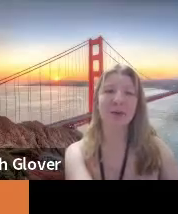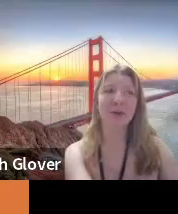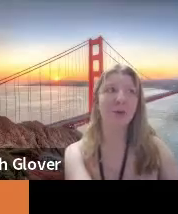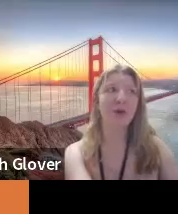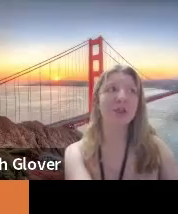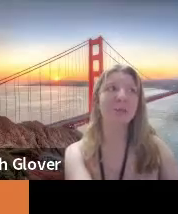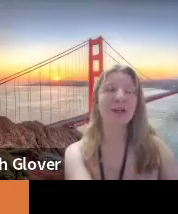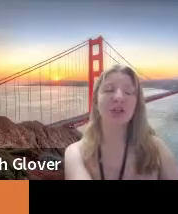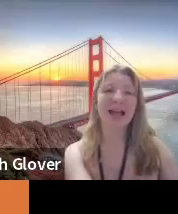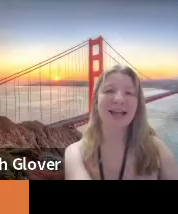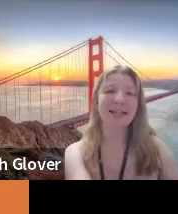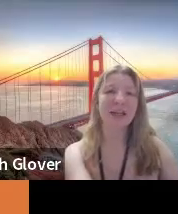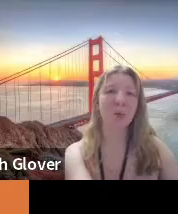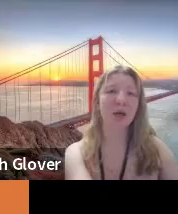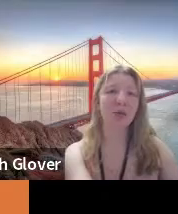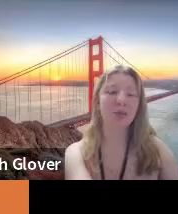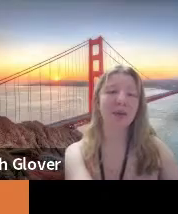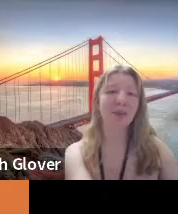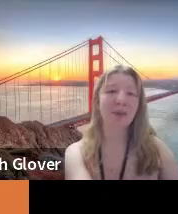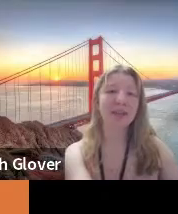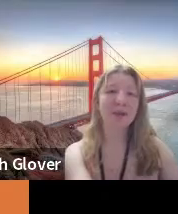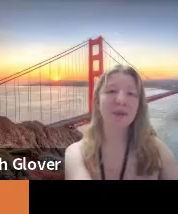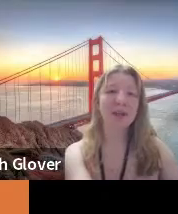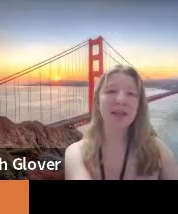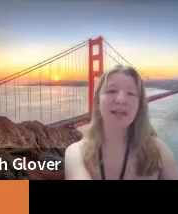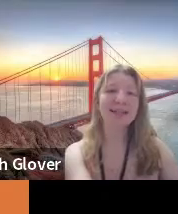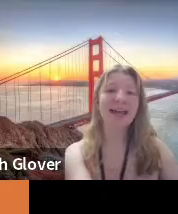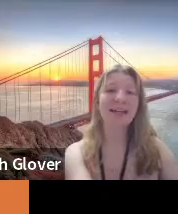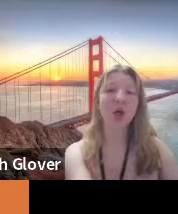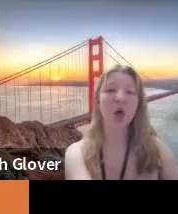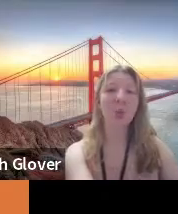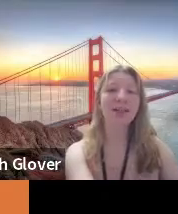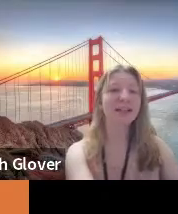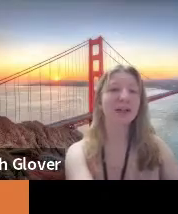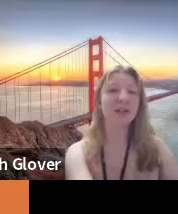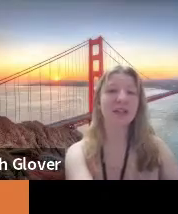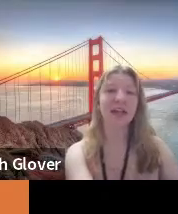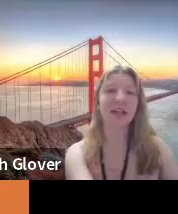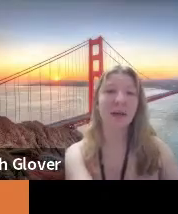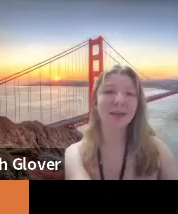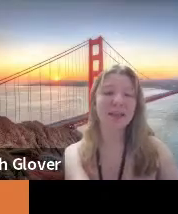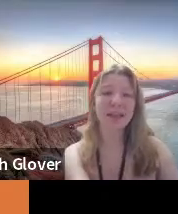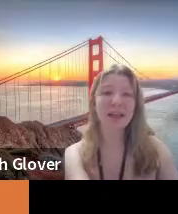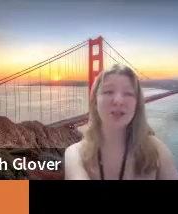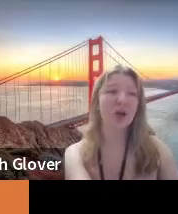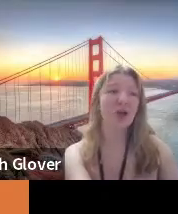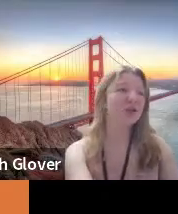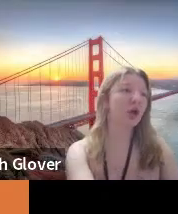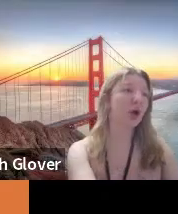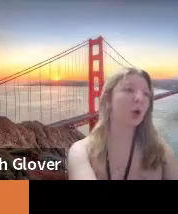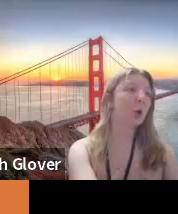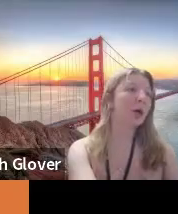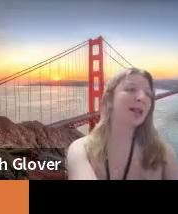trying to game the system with whatever ways possible is really important. I'm trying to think of some tangible